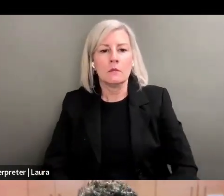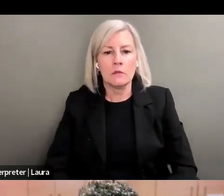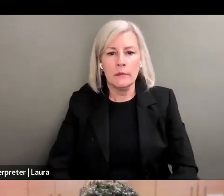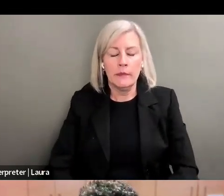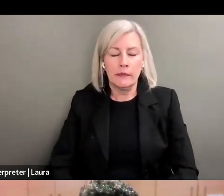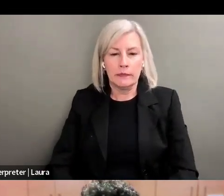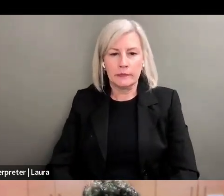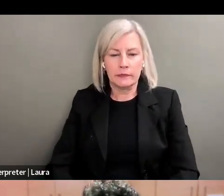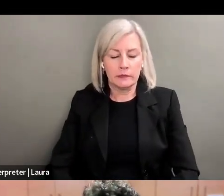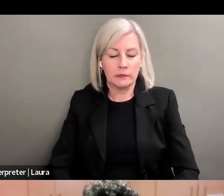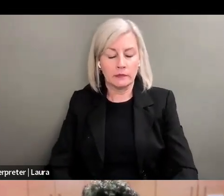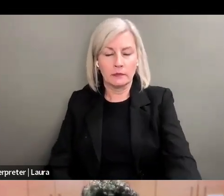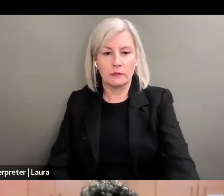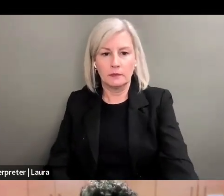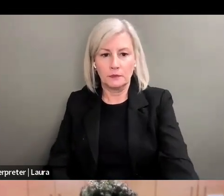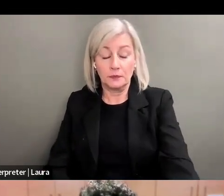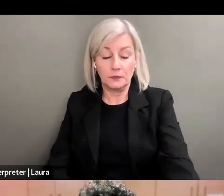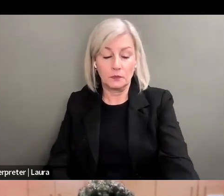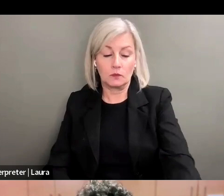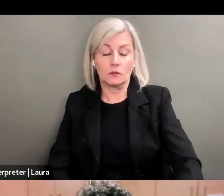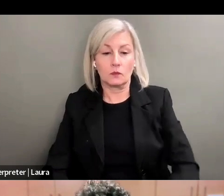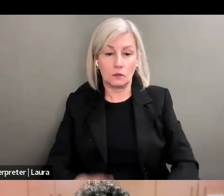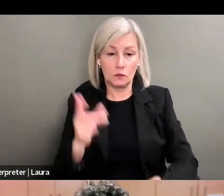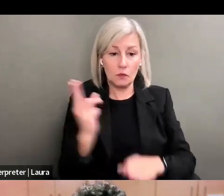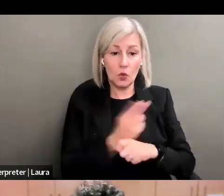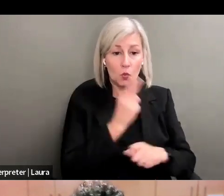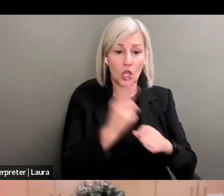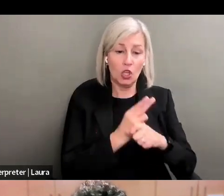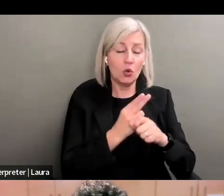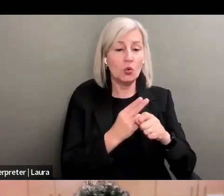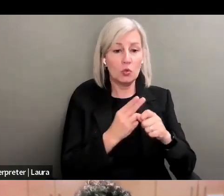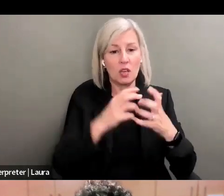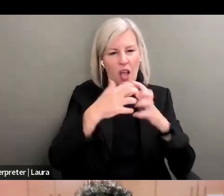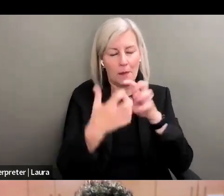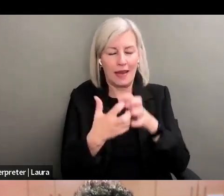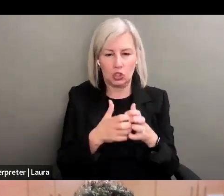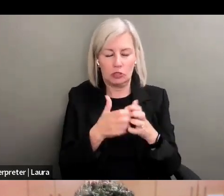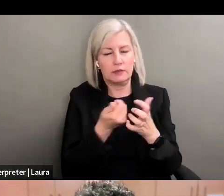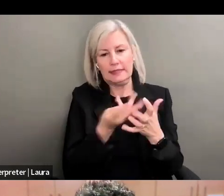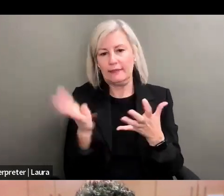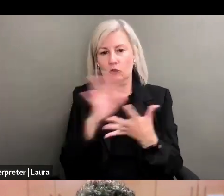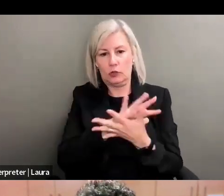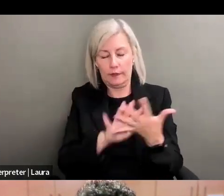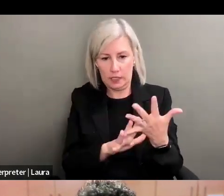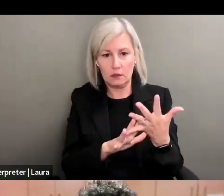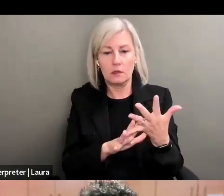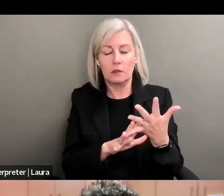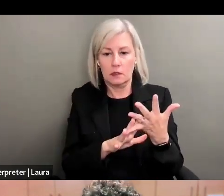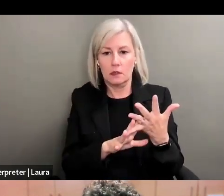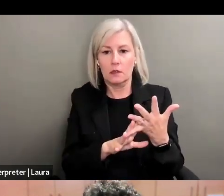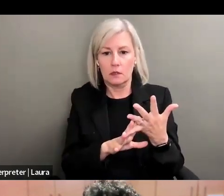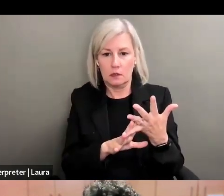So, we you we utilize a combination of a lot of these methods